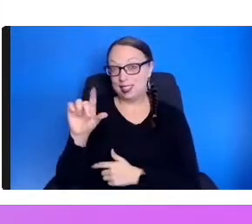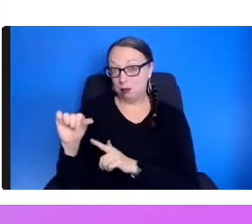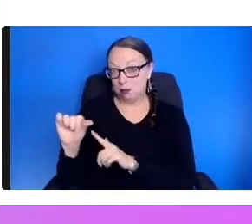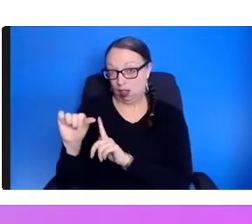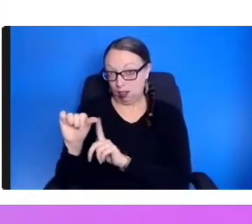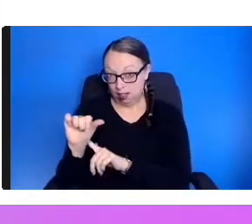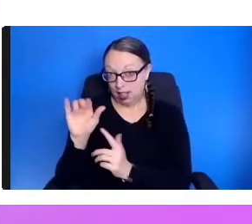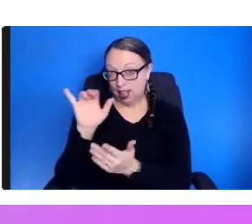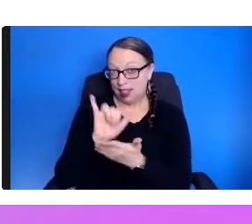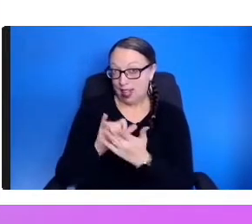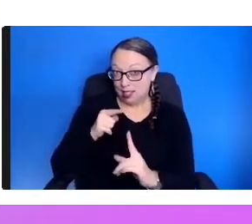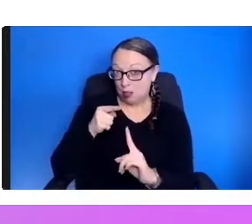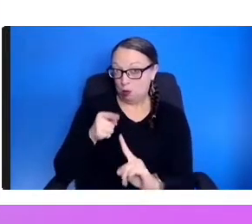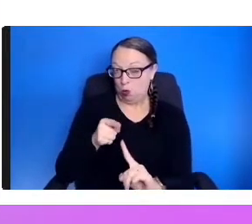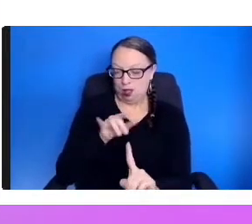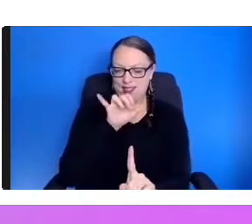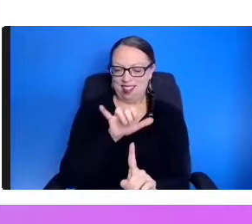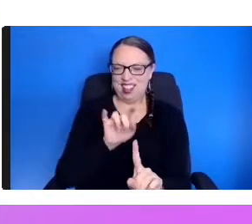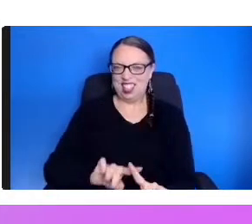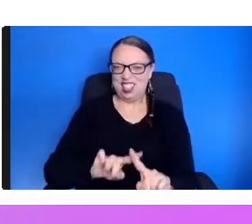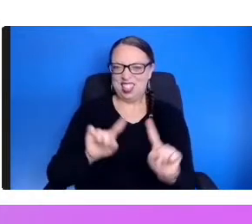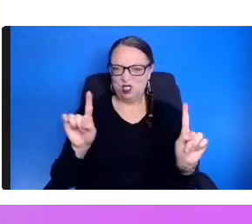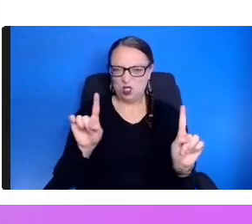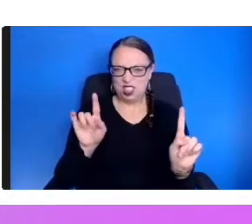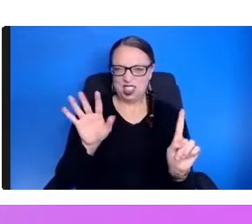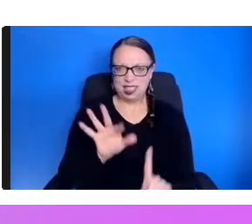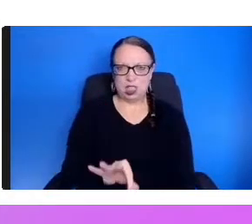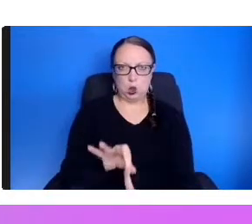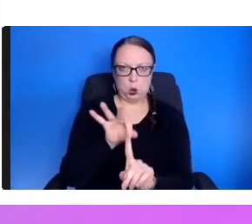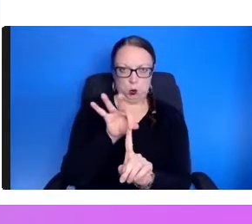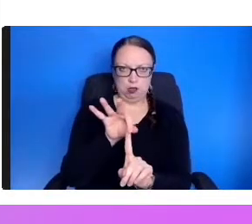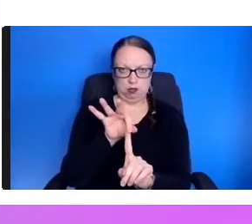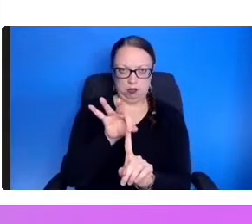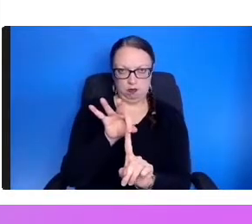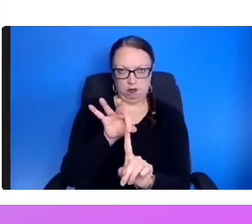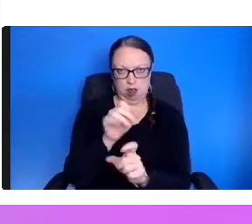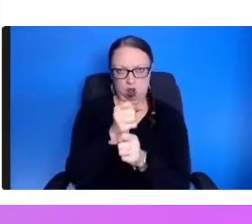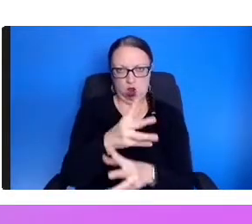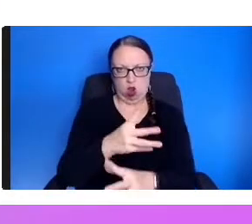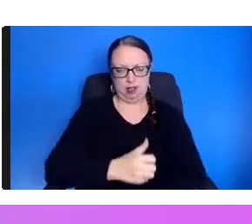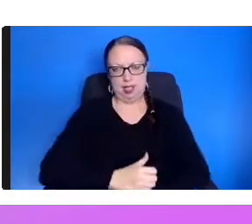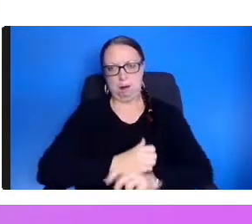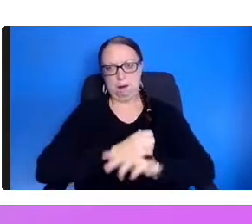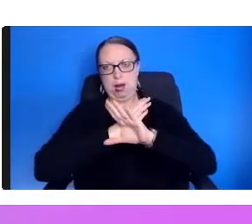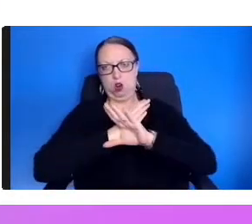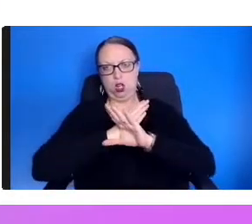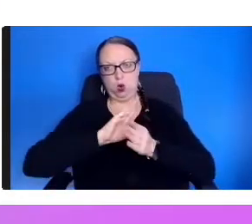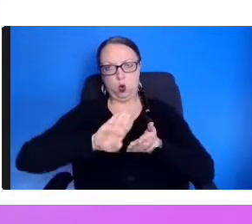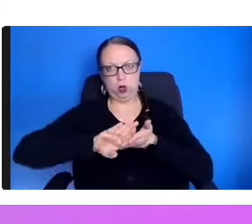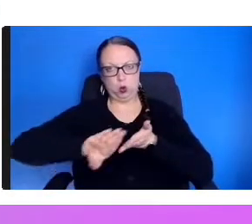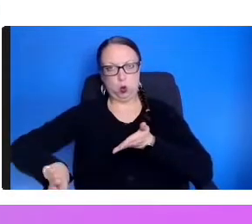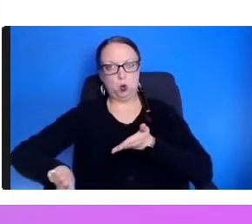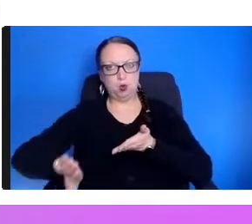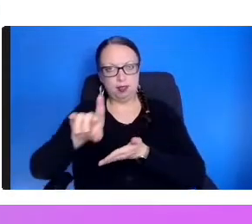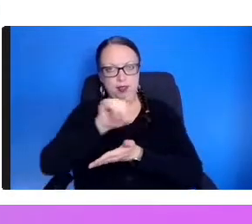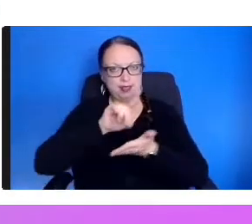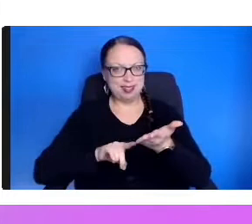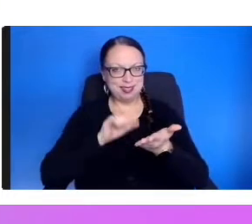at which that difference is exclusive creates a barrier of exclusion where design has failed to support that difference.